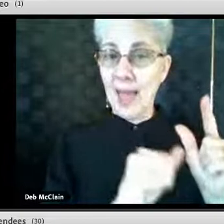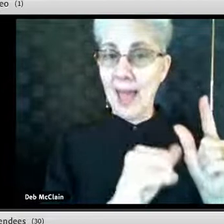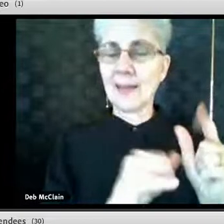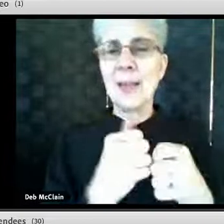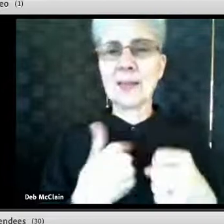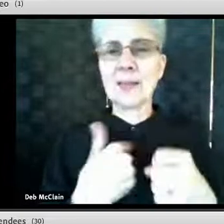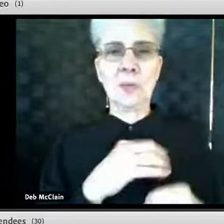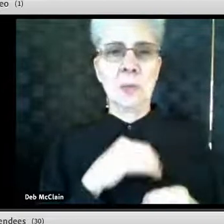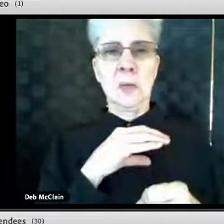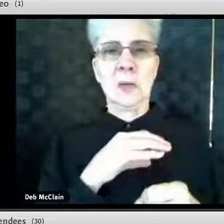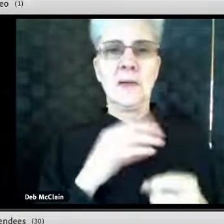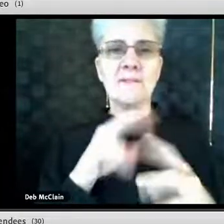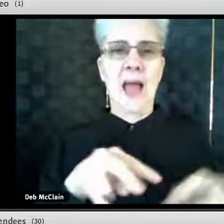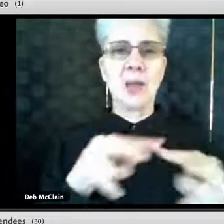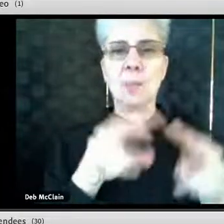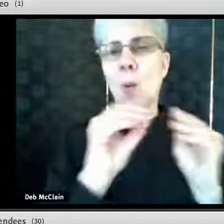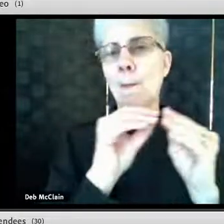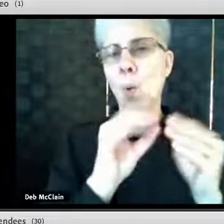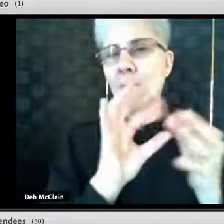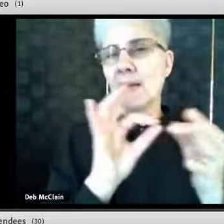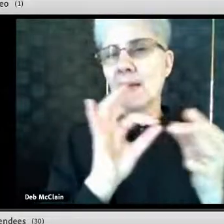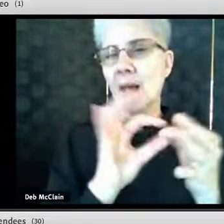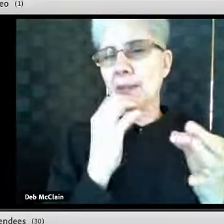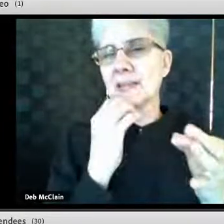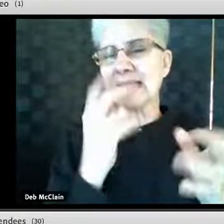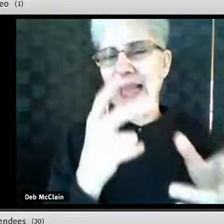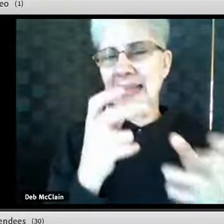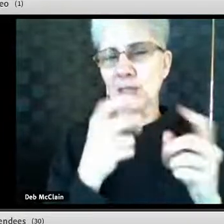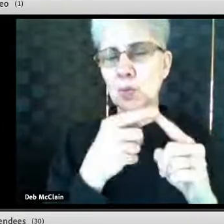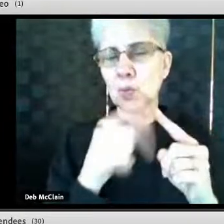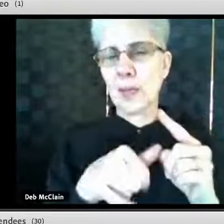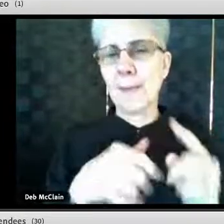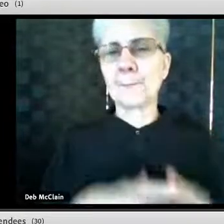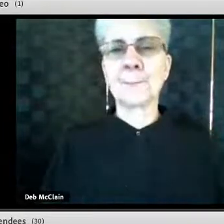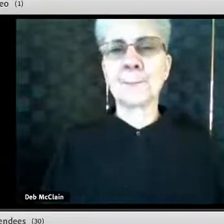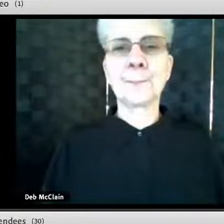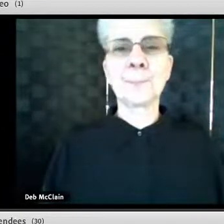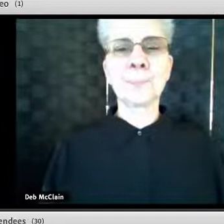It makes them feel a little more valuable and that their comment was listened to.